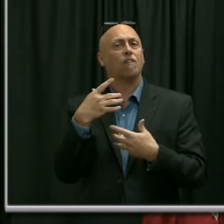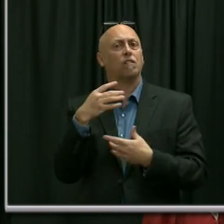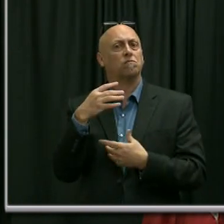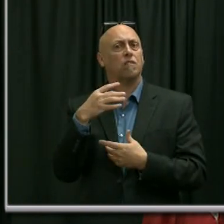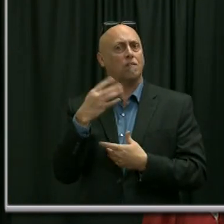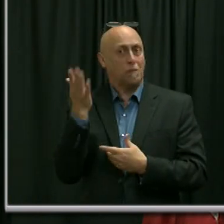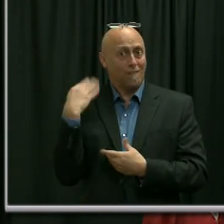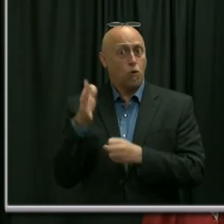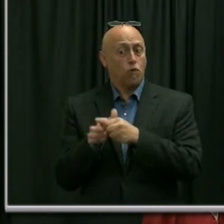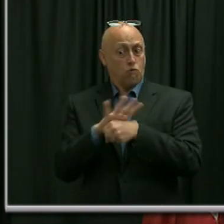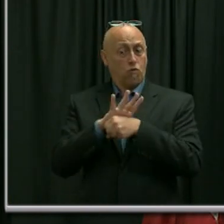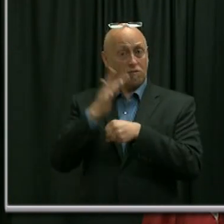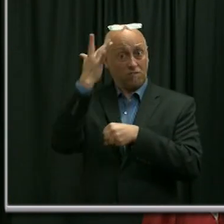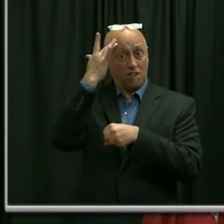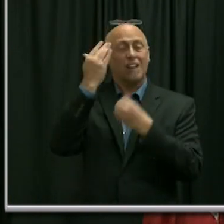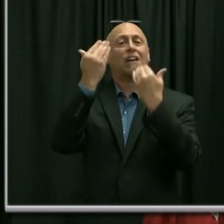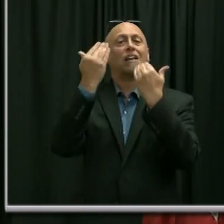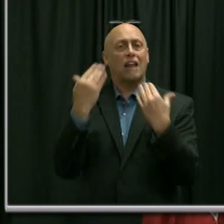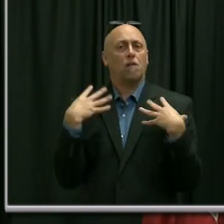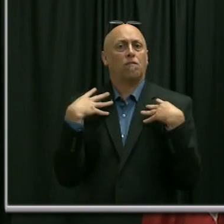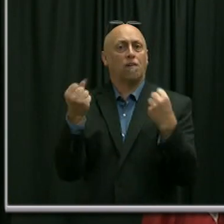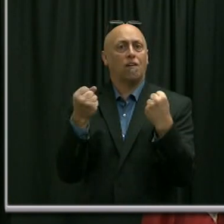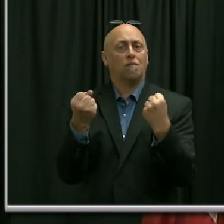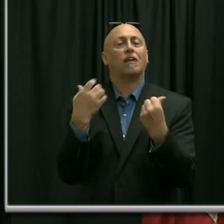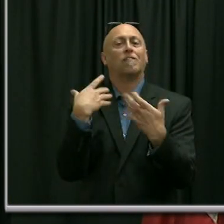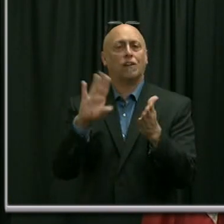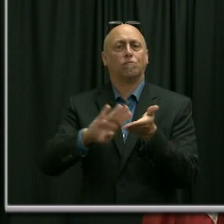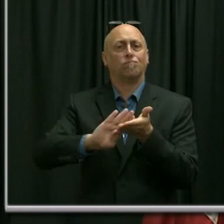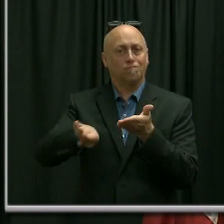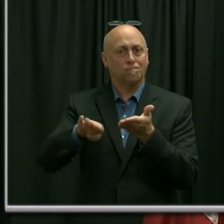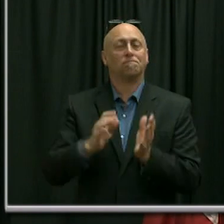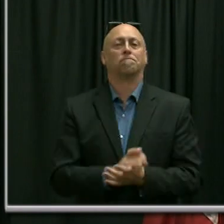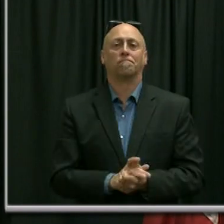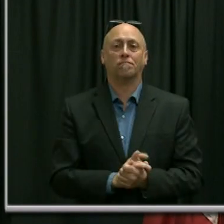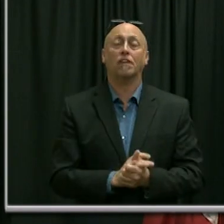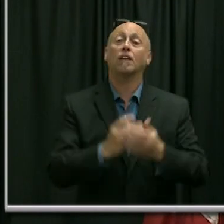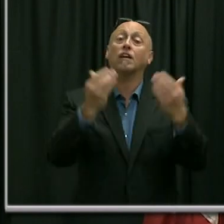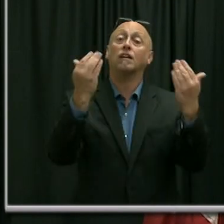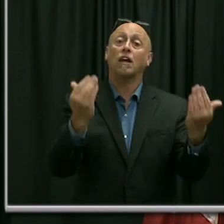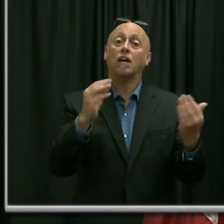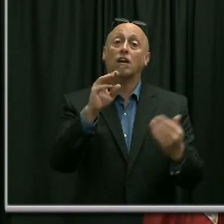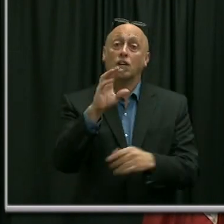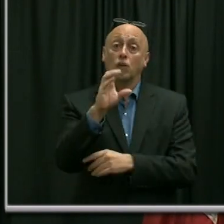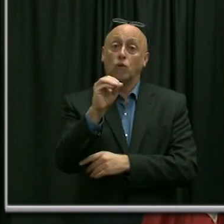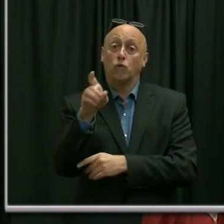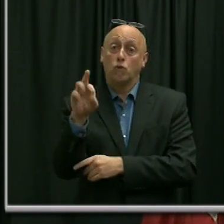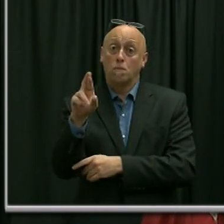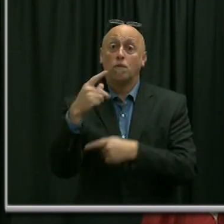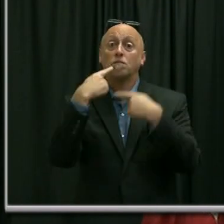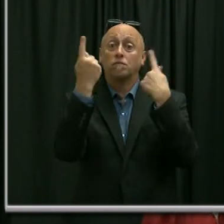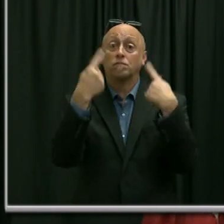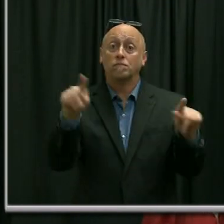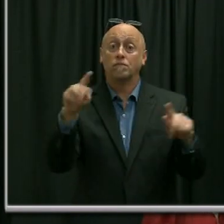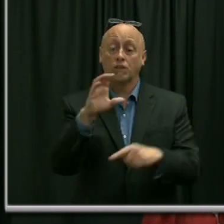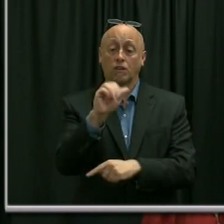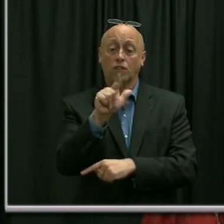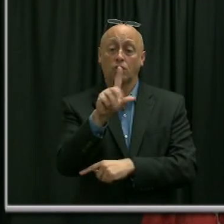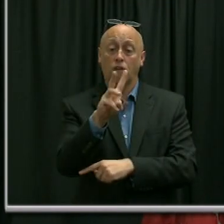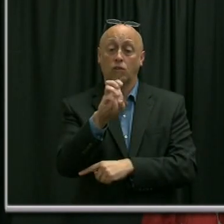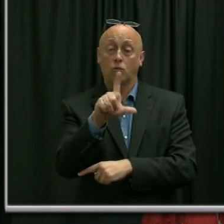WHO ARE CONFIRMED CASES HAVE RECOVERED NOW CLEARED. AS MAYOR